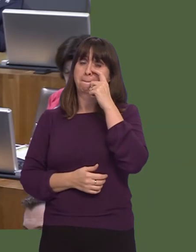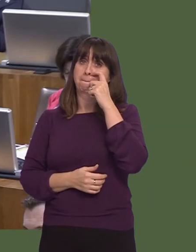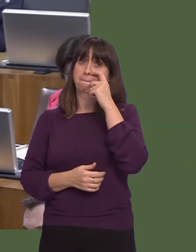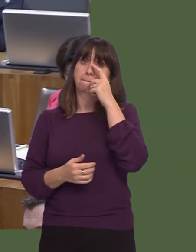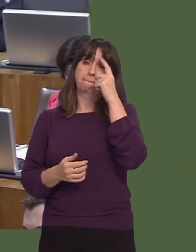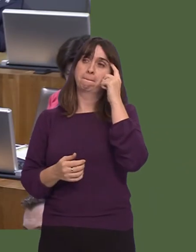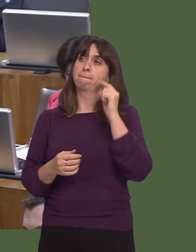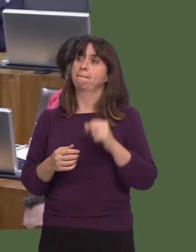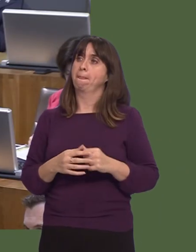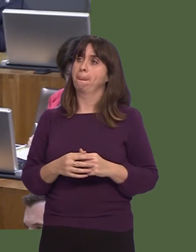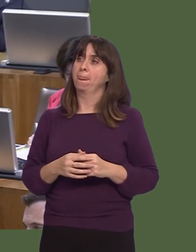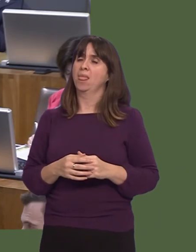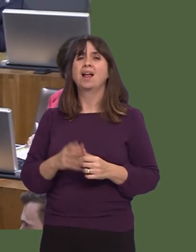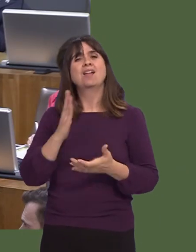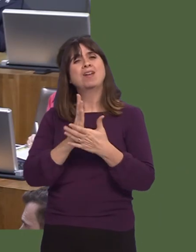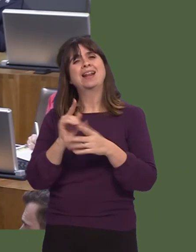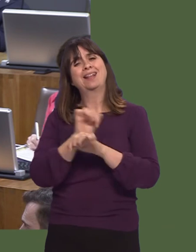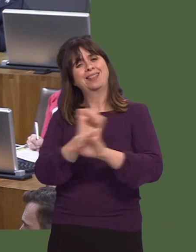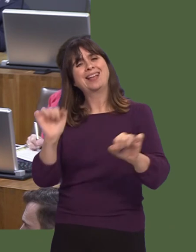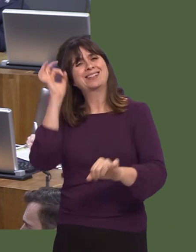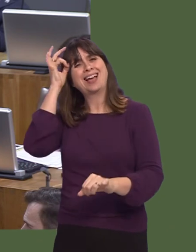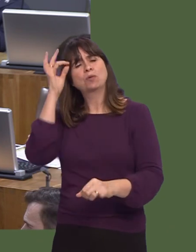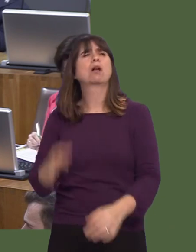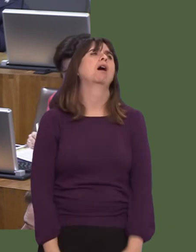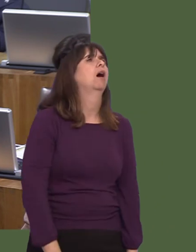are matters largely for the council. If there are planning applications that are coming